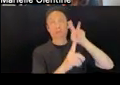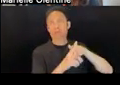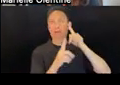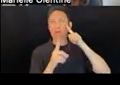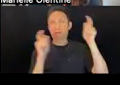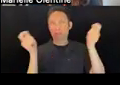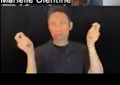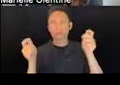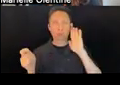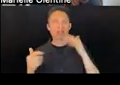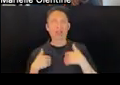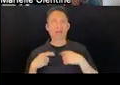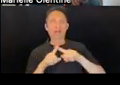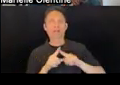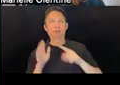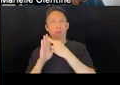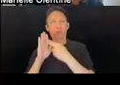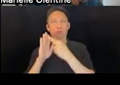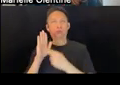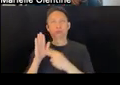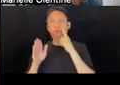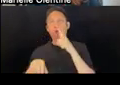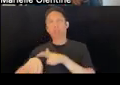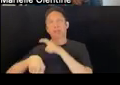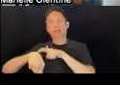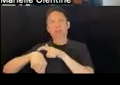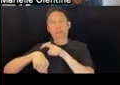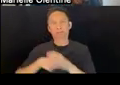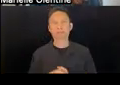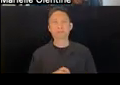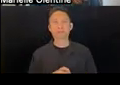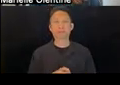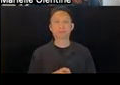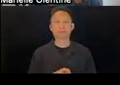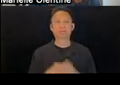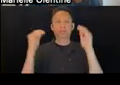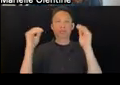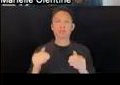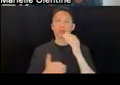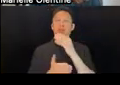the submission process, in the summer, in the winter,